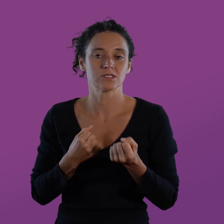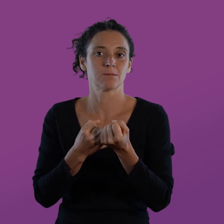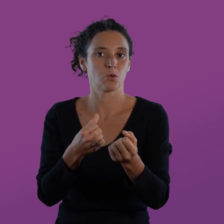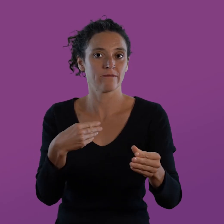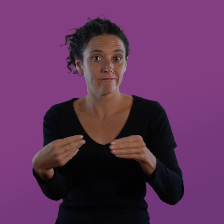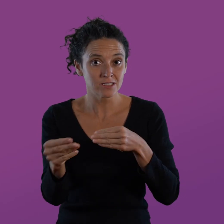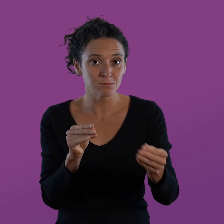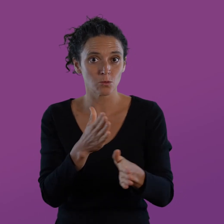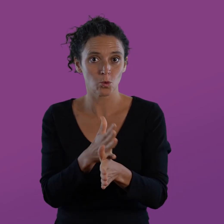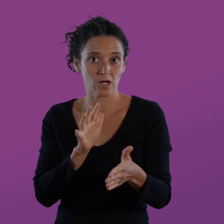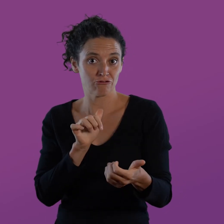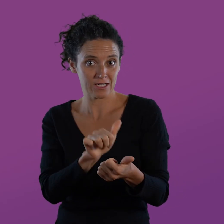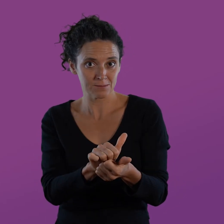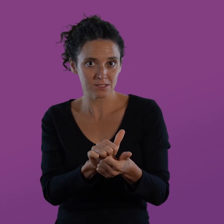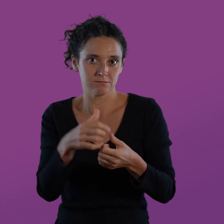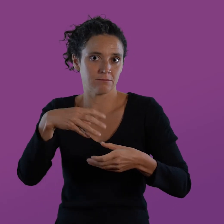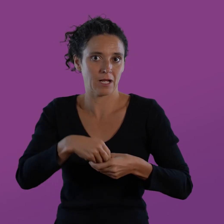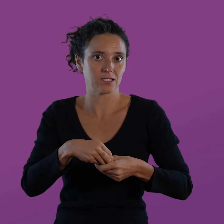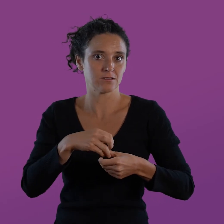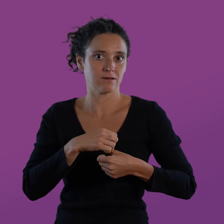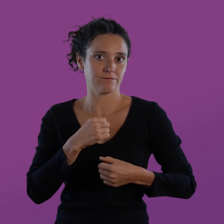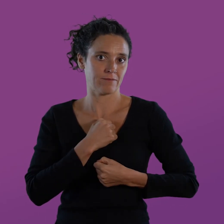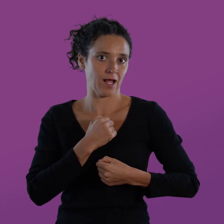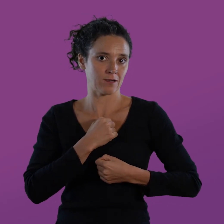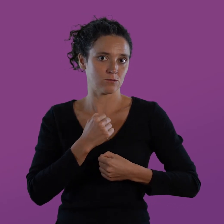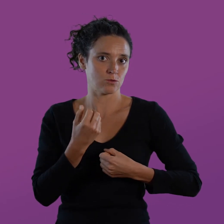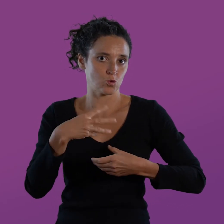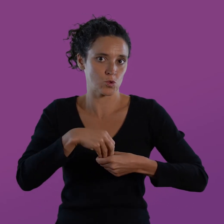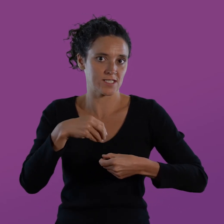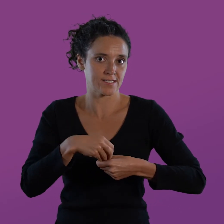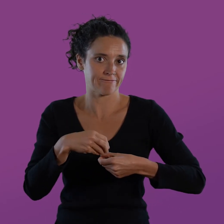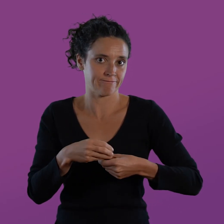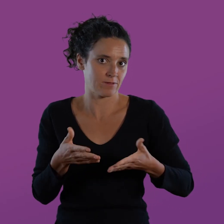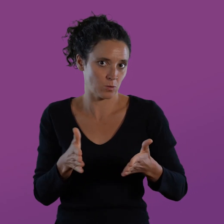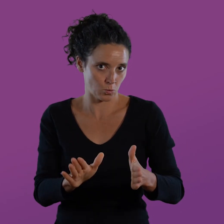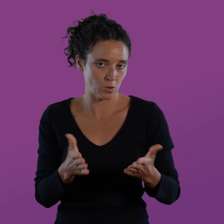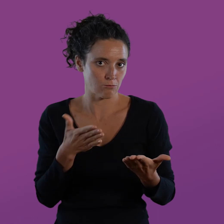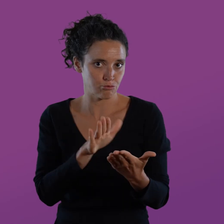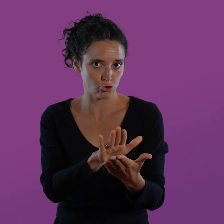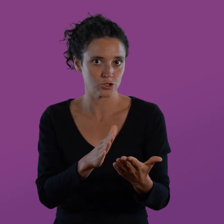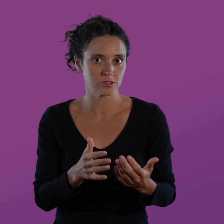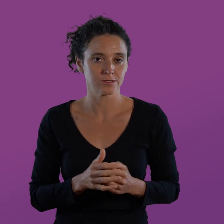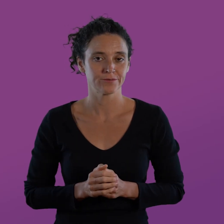We promote flexible working arrangements by default as part of our inclusive practice.